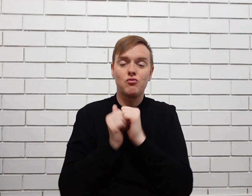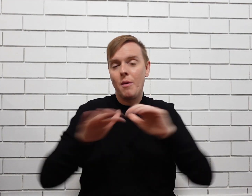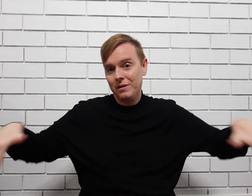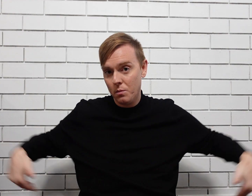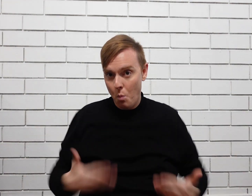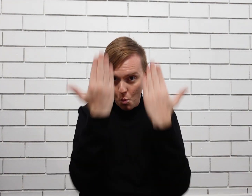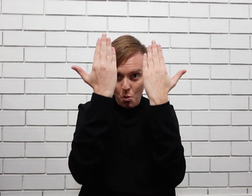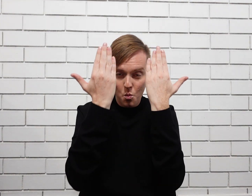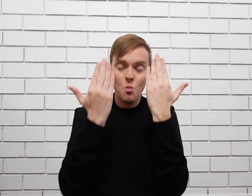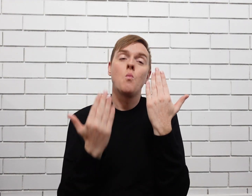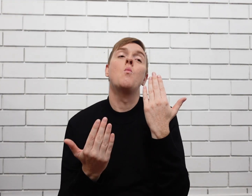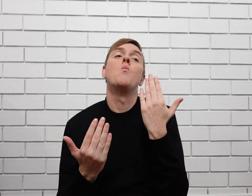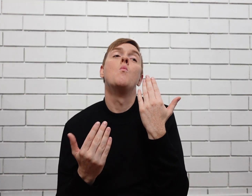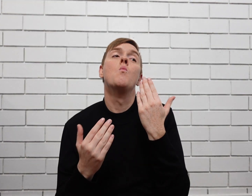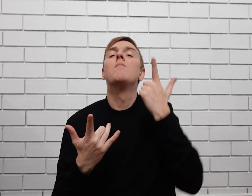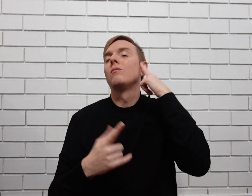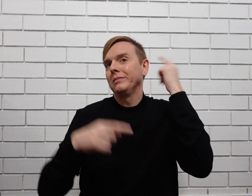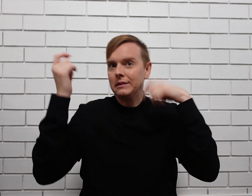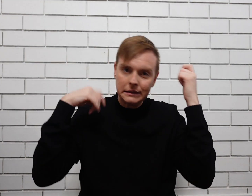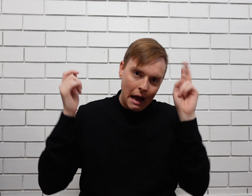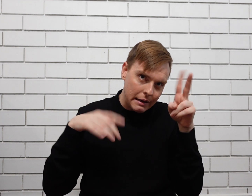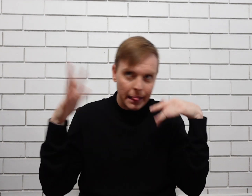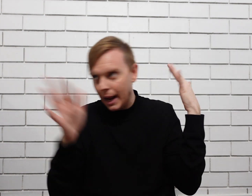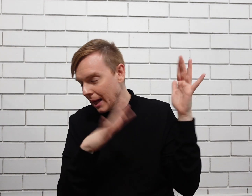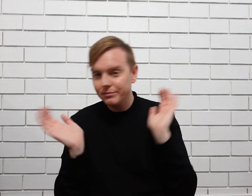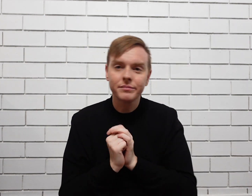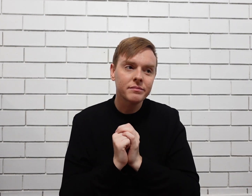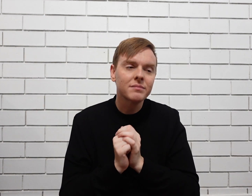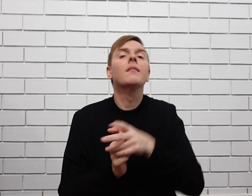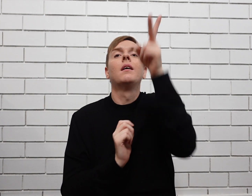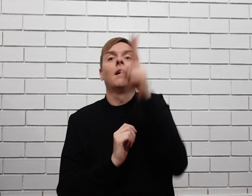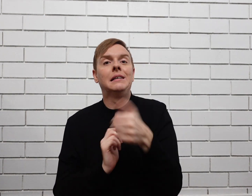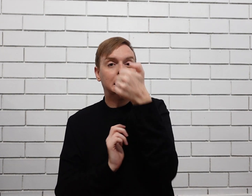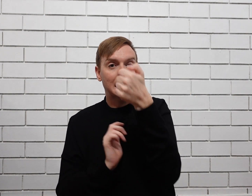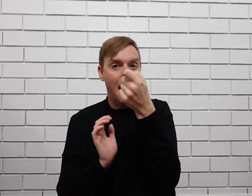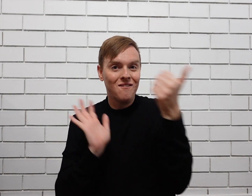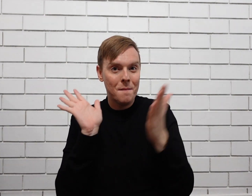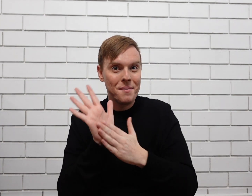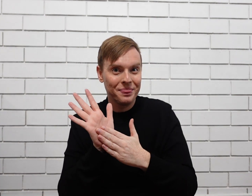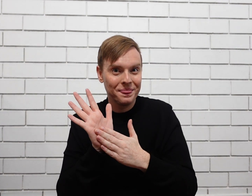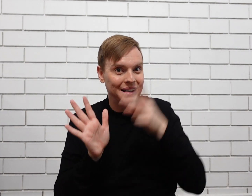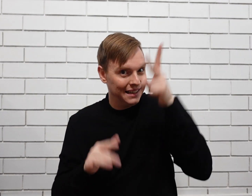Shortly after his birth, he has a hearing test (he passed his hearing test, I forget to mention it) and again when he was six months old